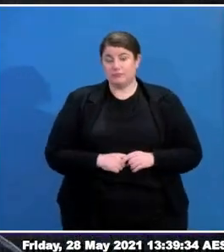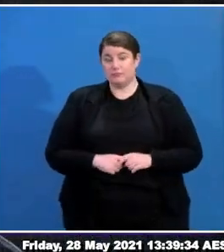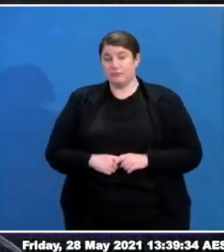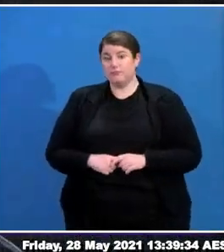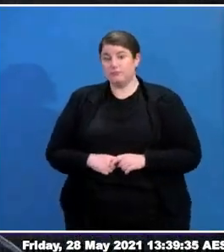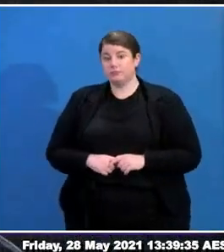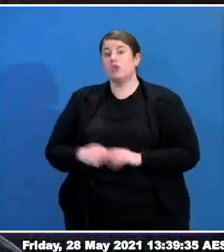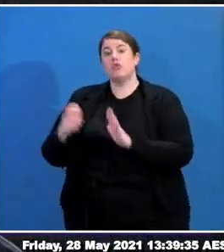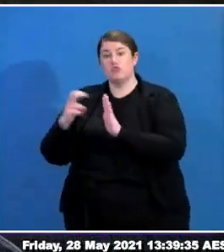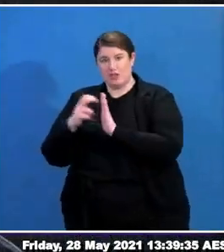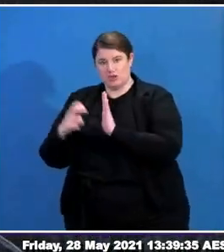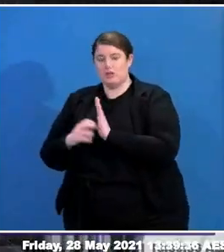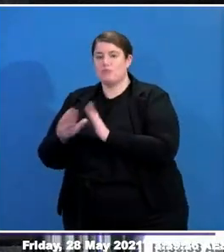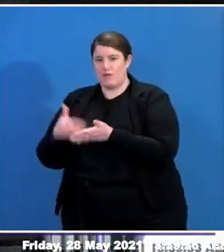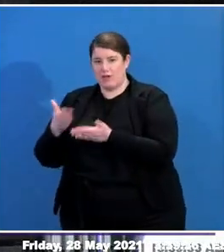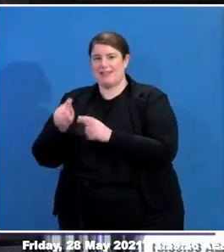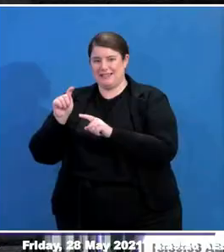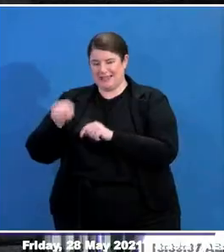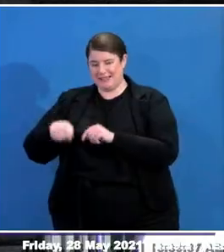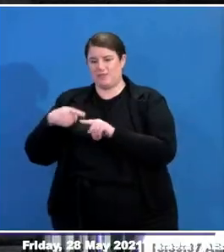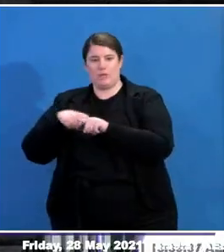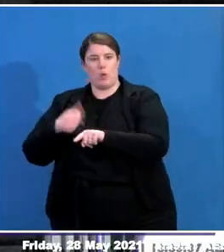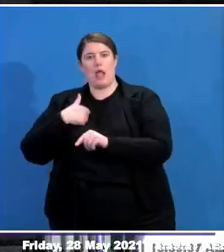MR McNAUGHTON: Registered providers, yes, that's correct, Ms Bennett.